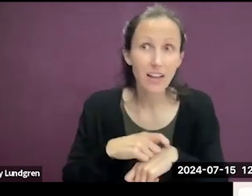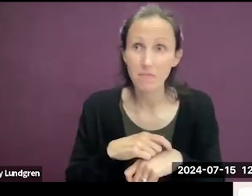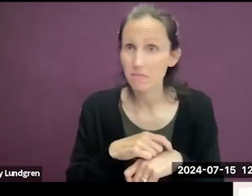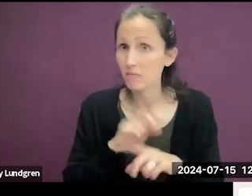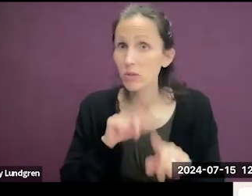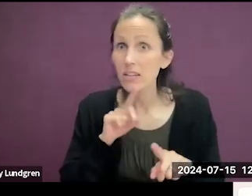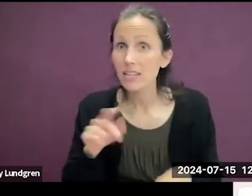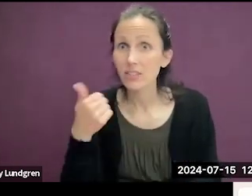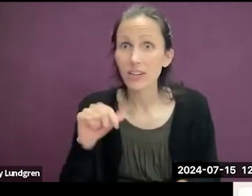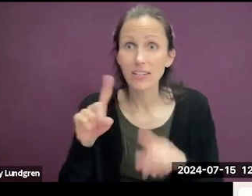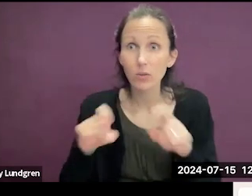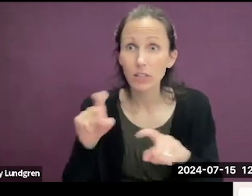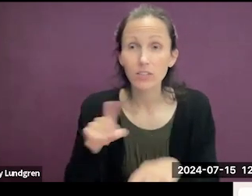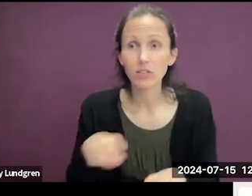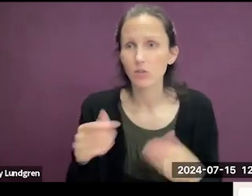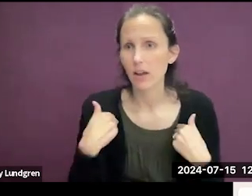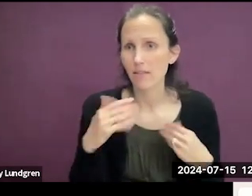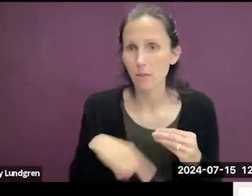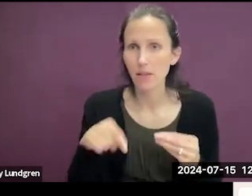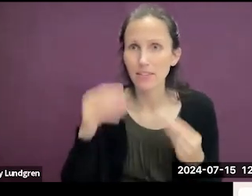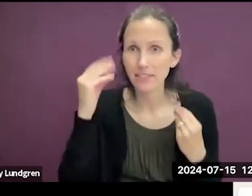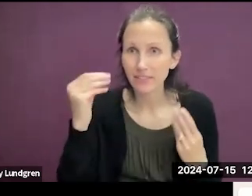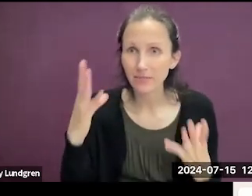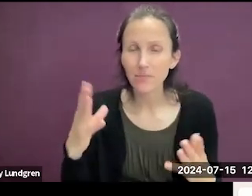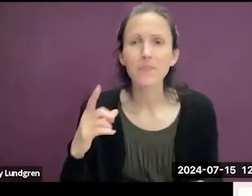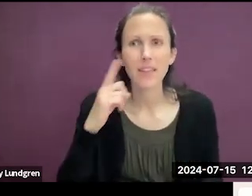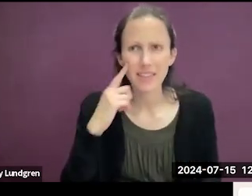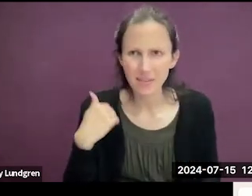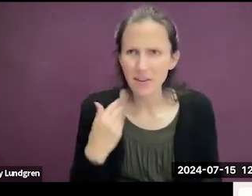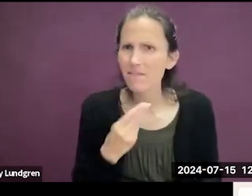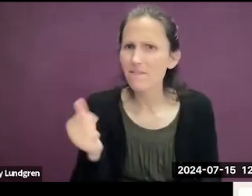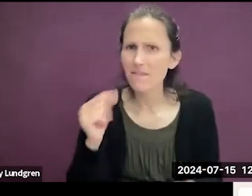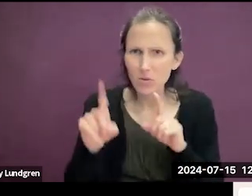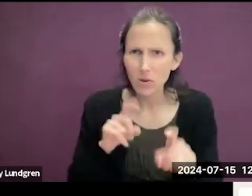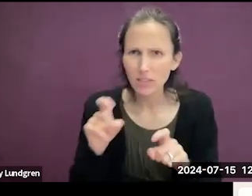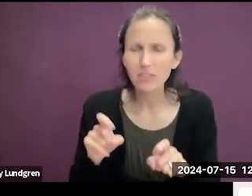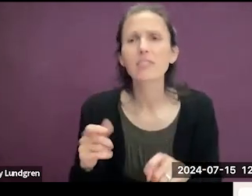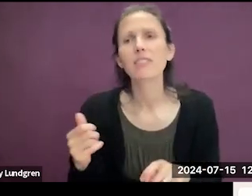over all of that information that we shared. So I think we have a couple people helping to monitor the chat.